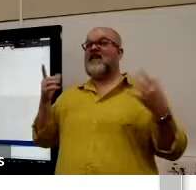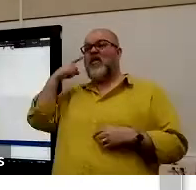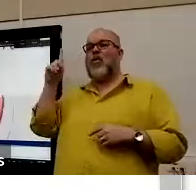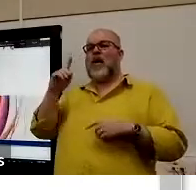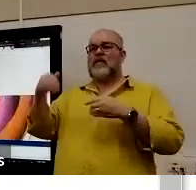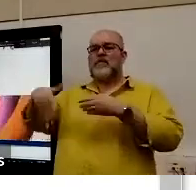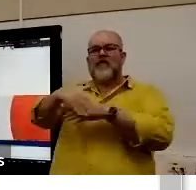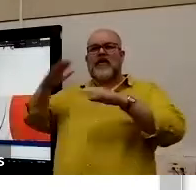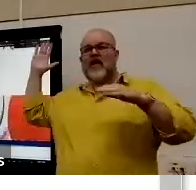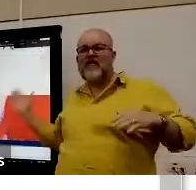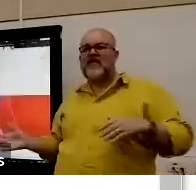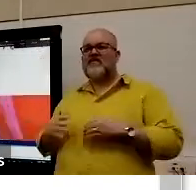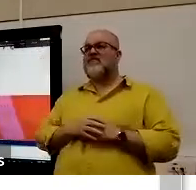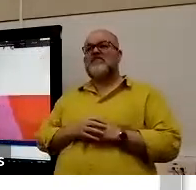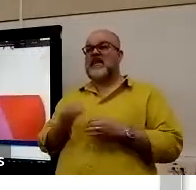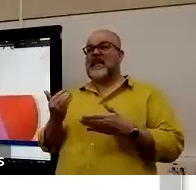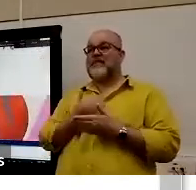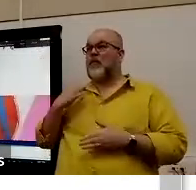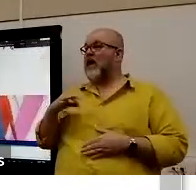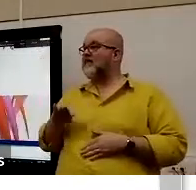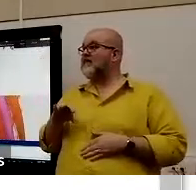So that's what happened. So I thought that's the background of all of that.